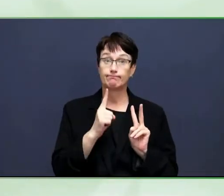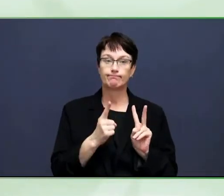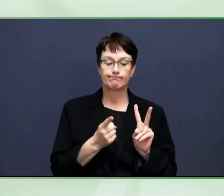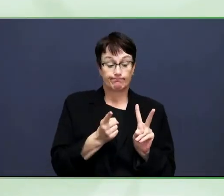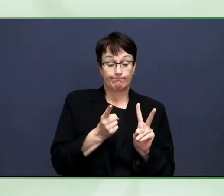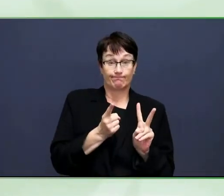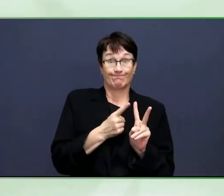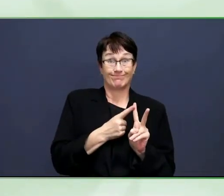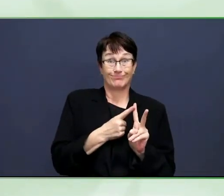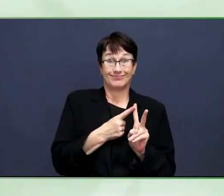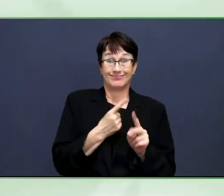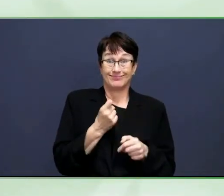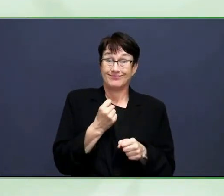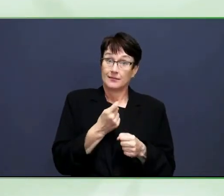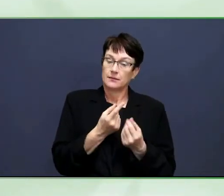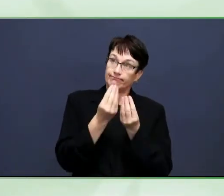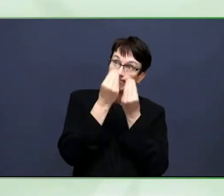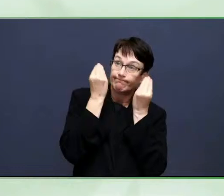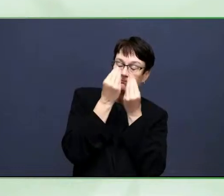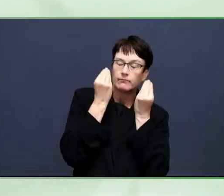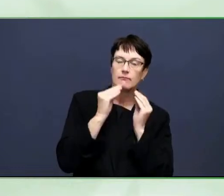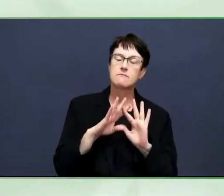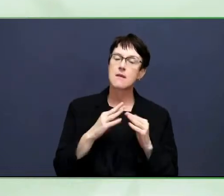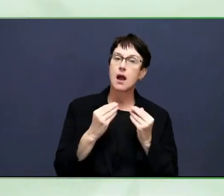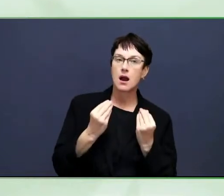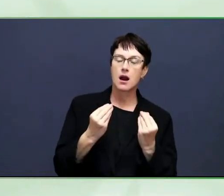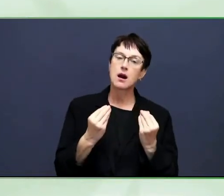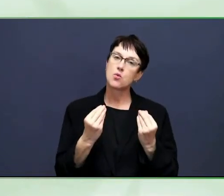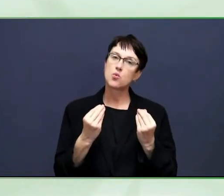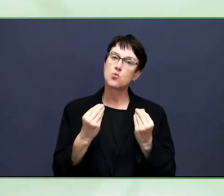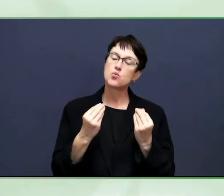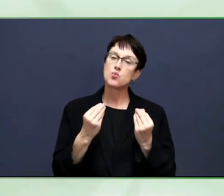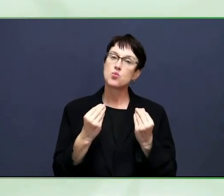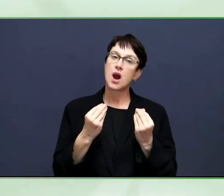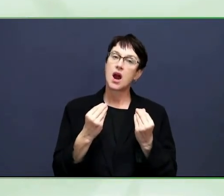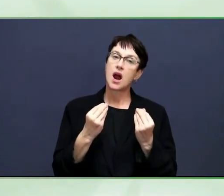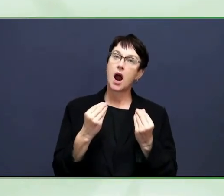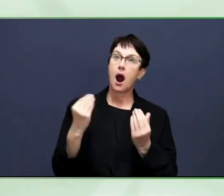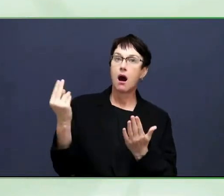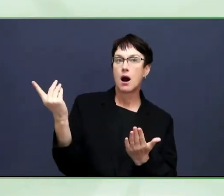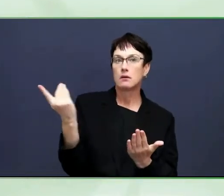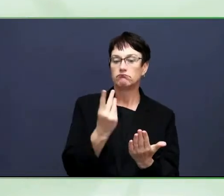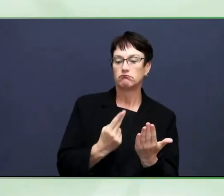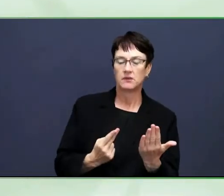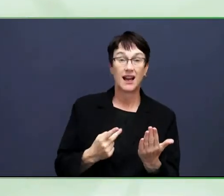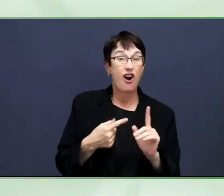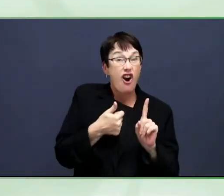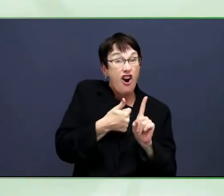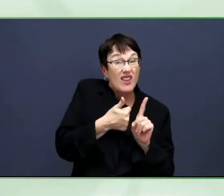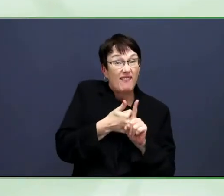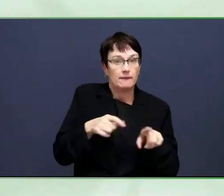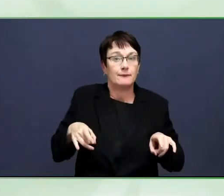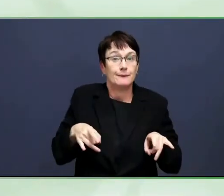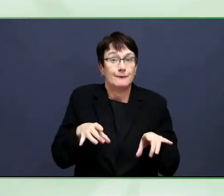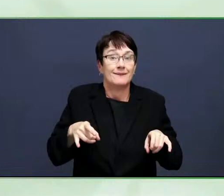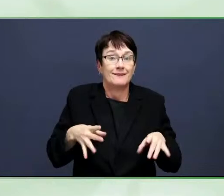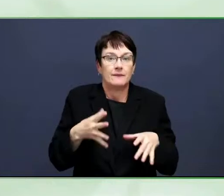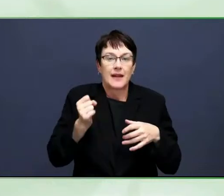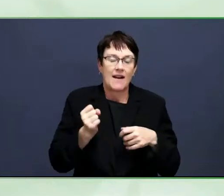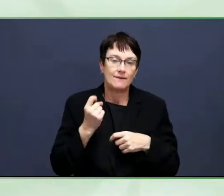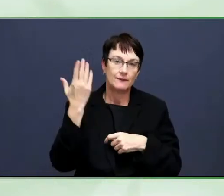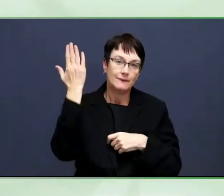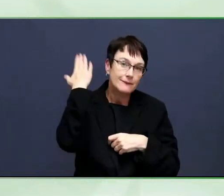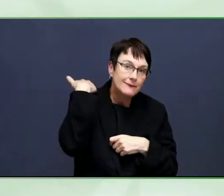There were people who were excluded by gender, non-bindary, or ability and their work was